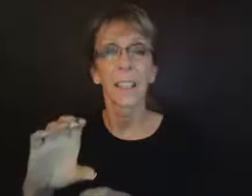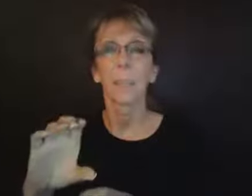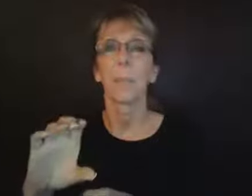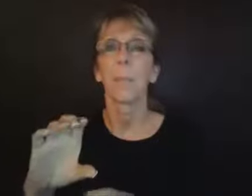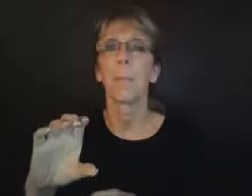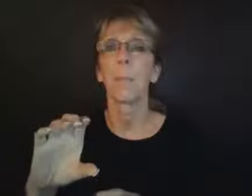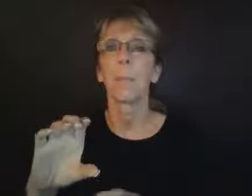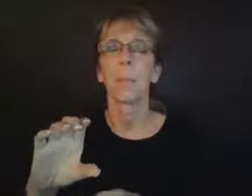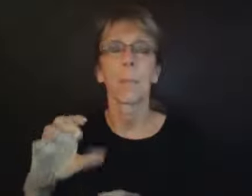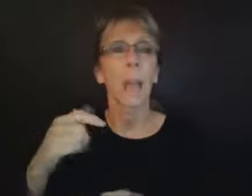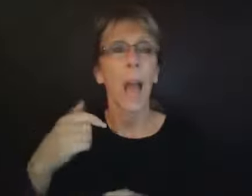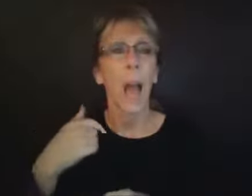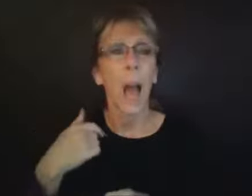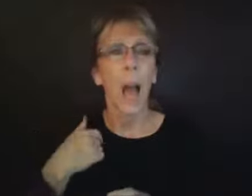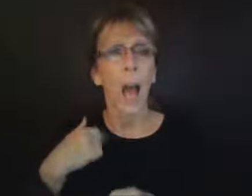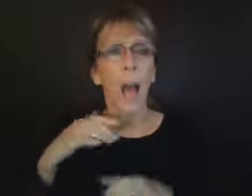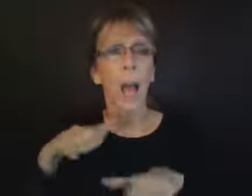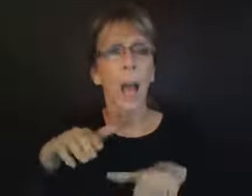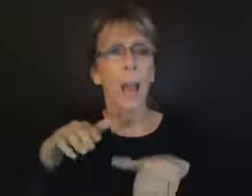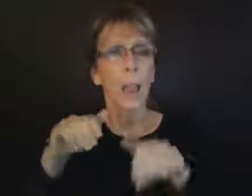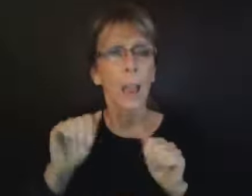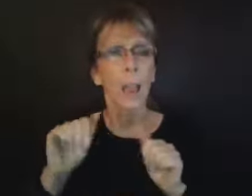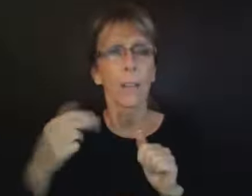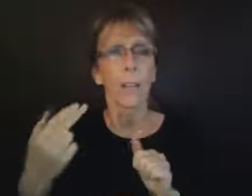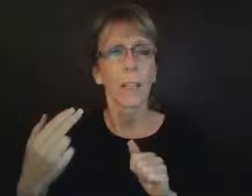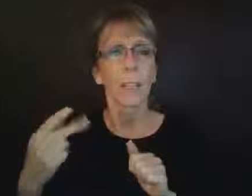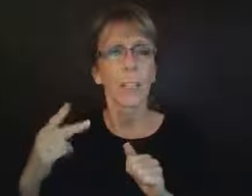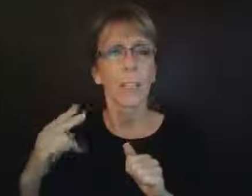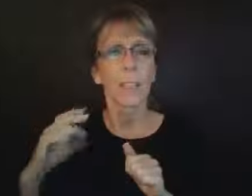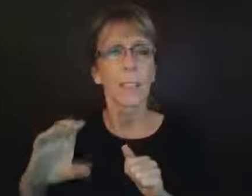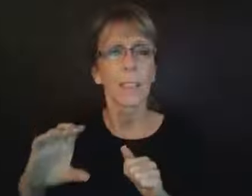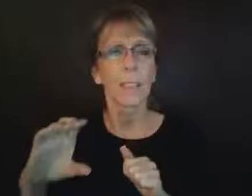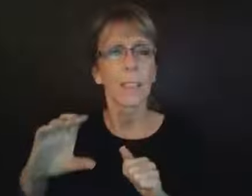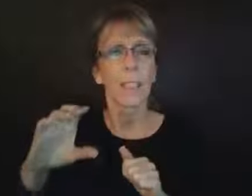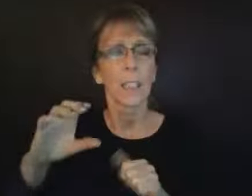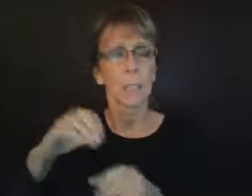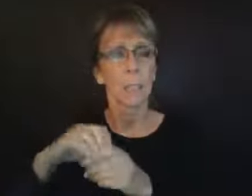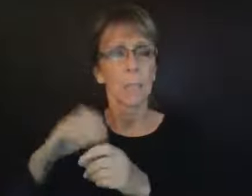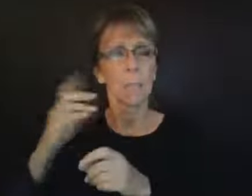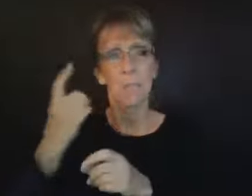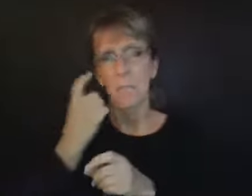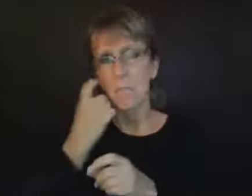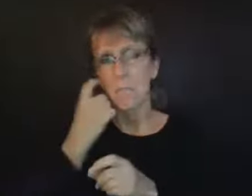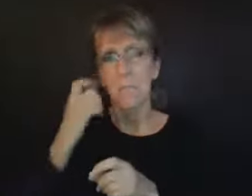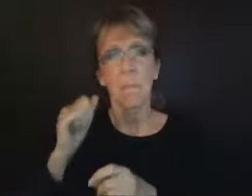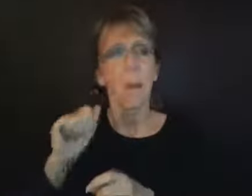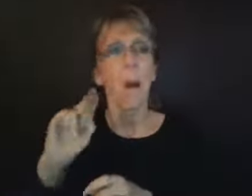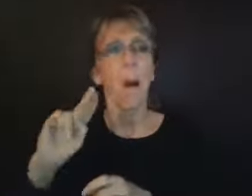I left HKNC this past August